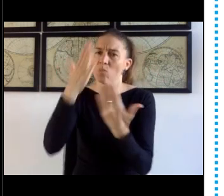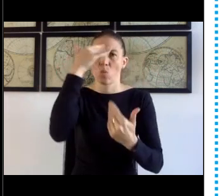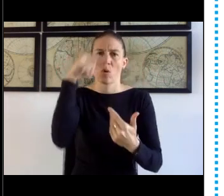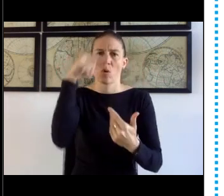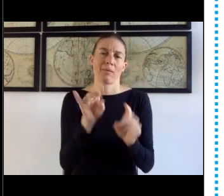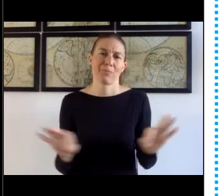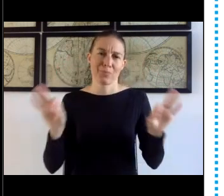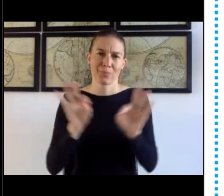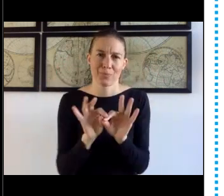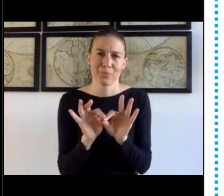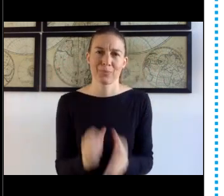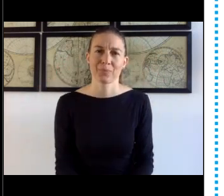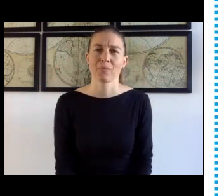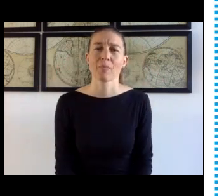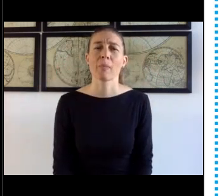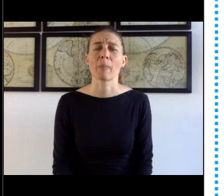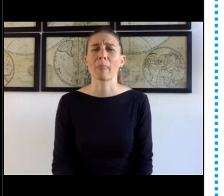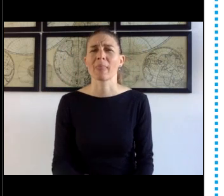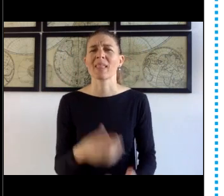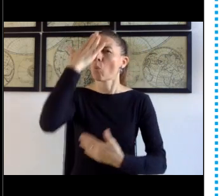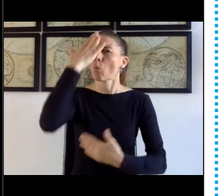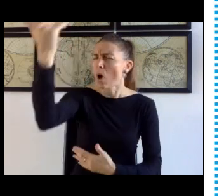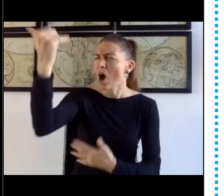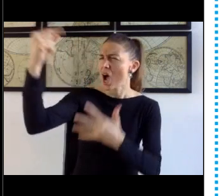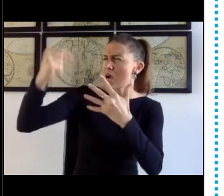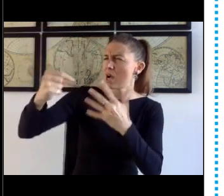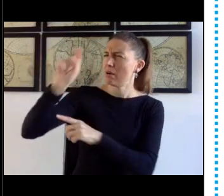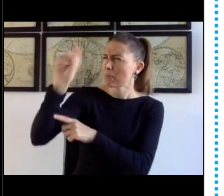All the arguments that you can find in our official position